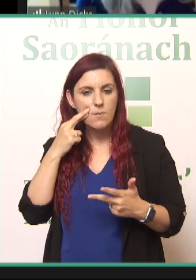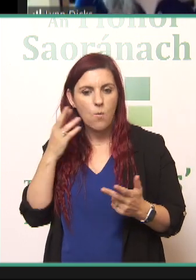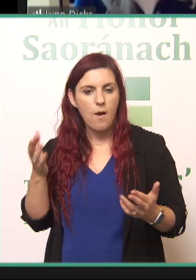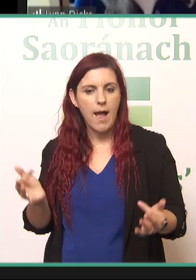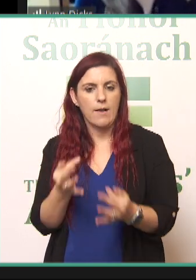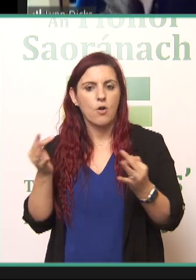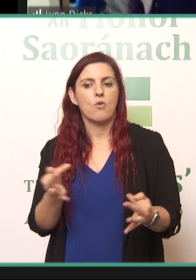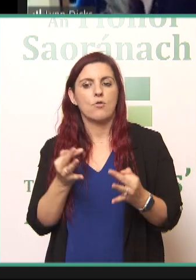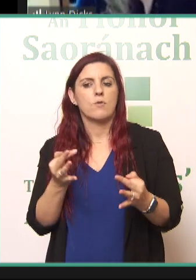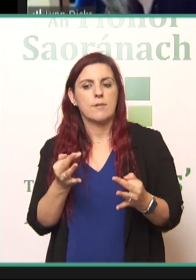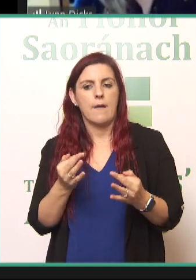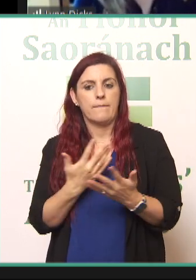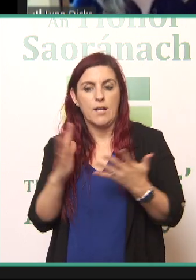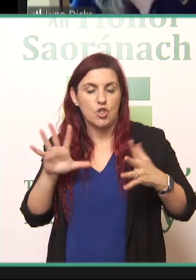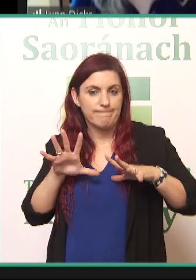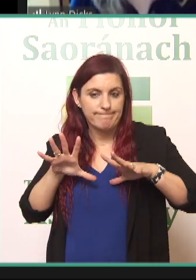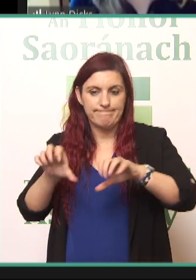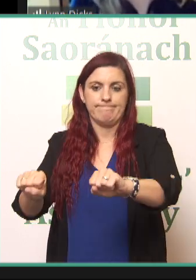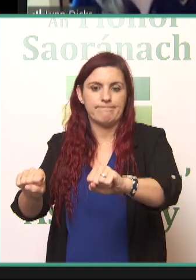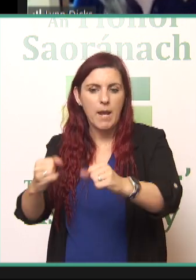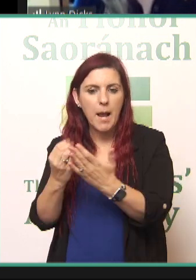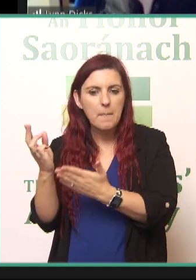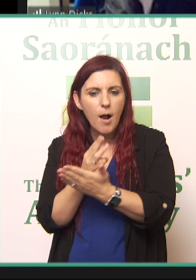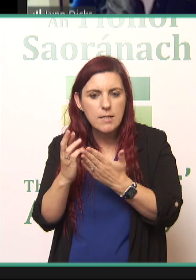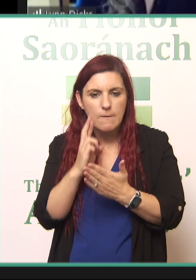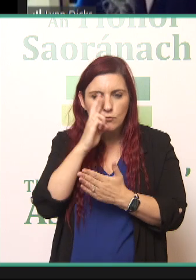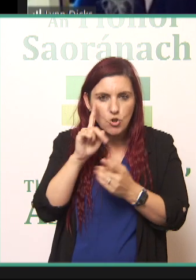is decreasing so in parts of parts of Russia and Central Asia there you have you have abandonment